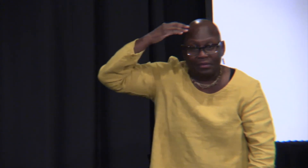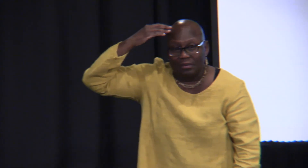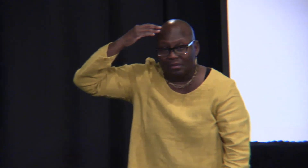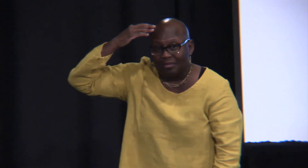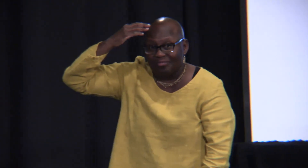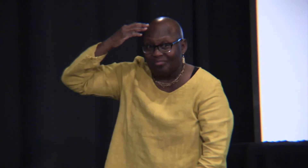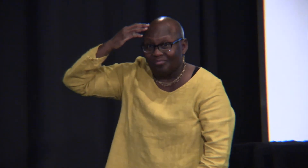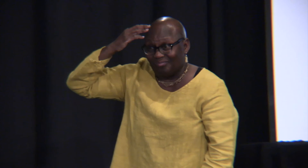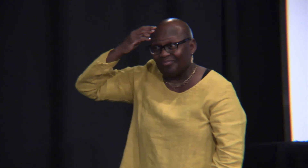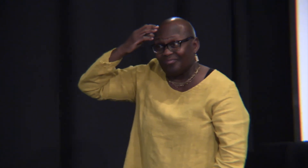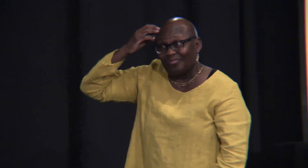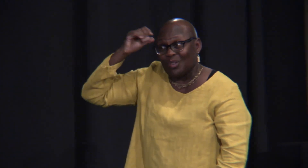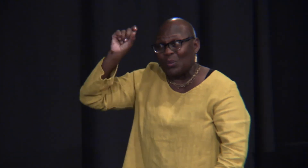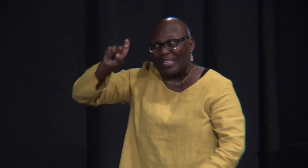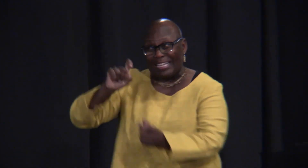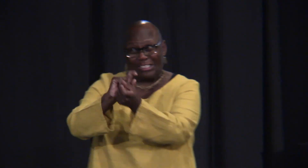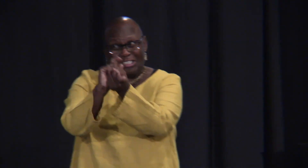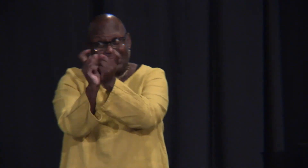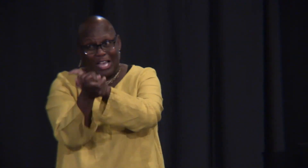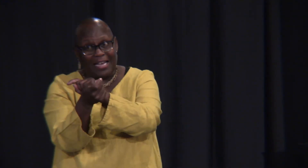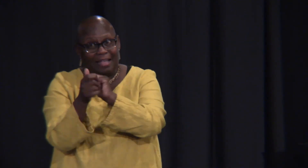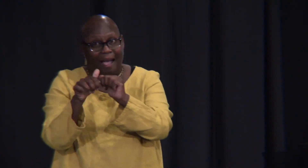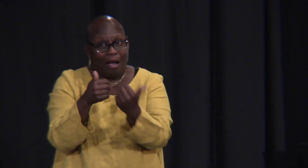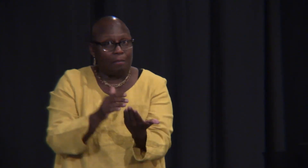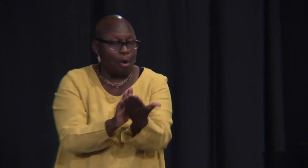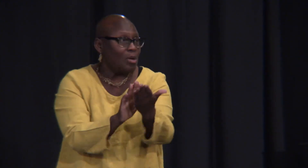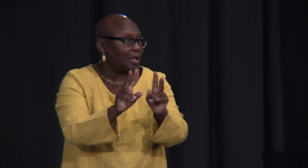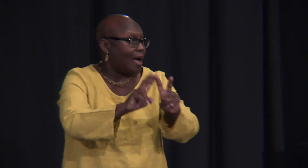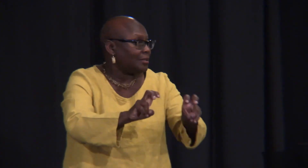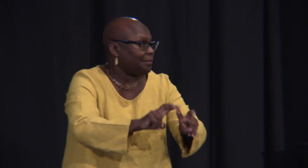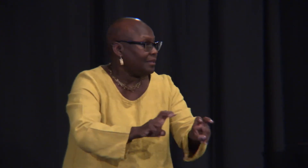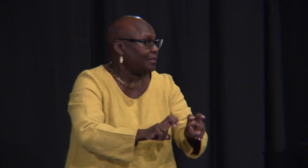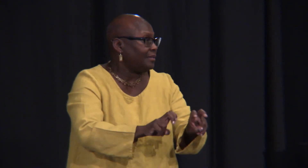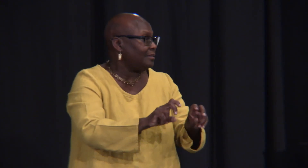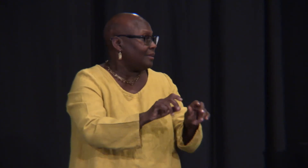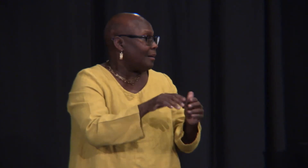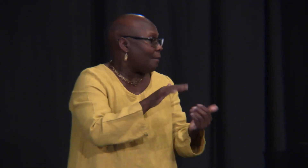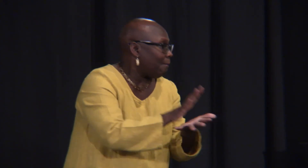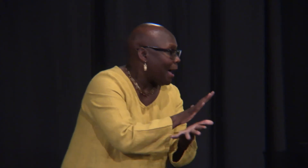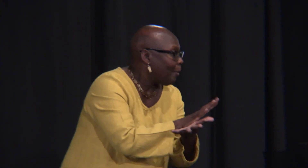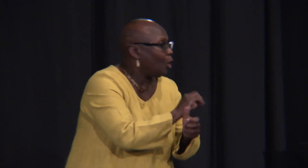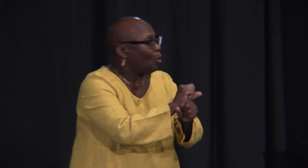all about documenting and tracking deficits. Our tools and checklists are